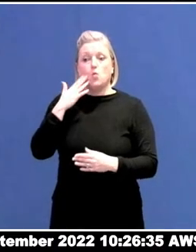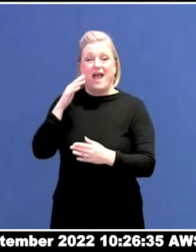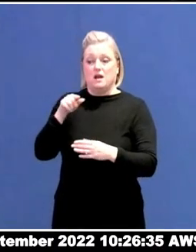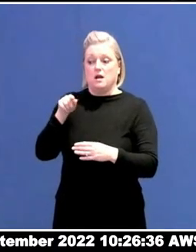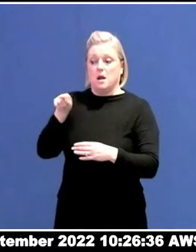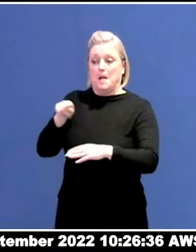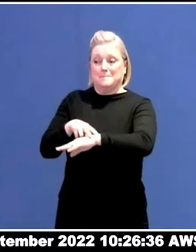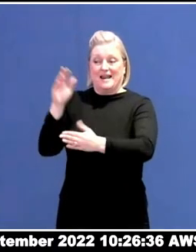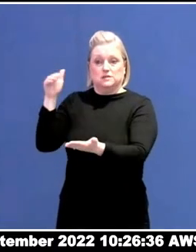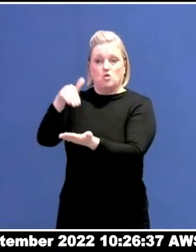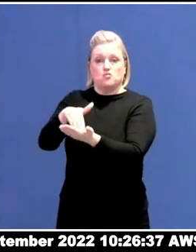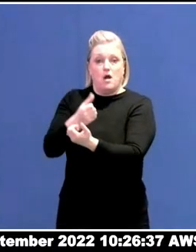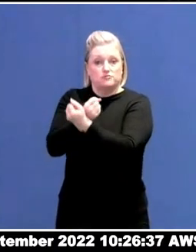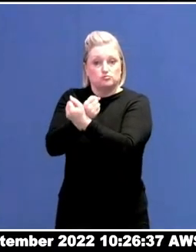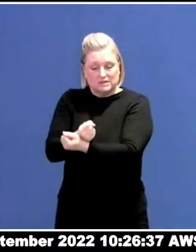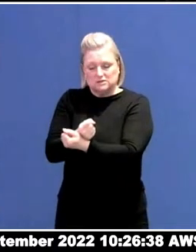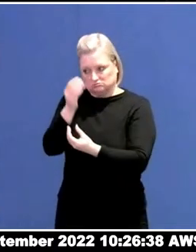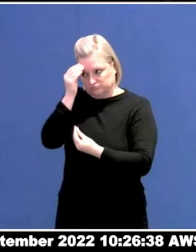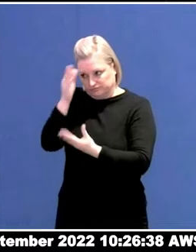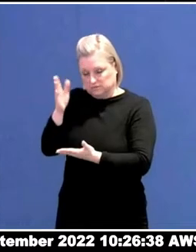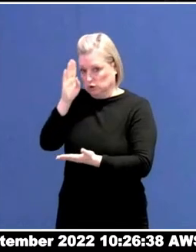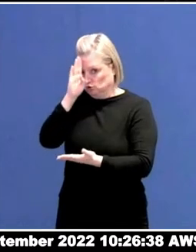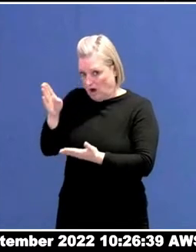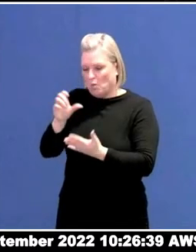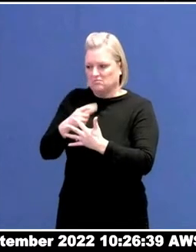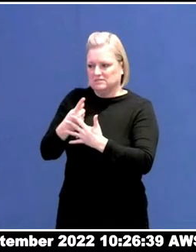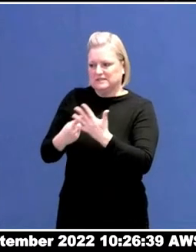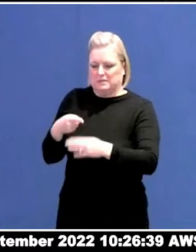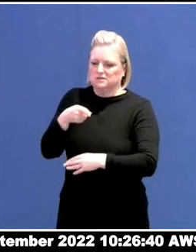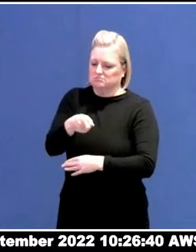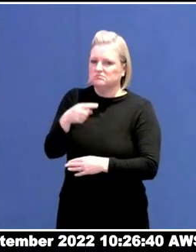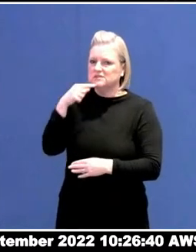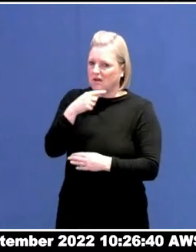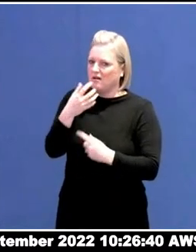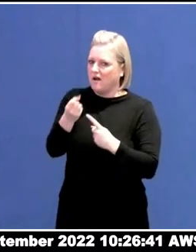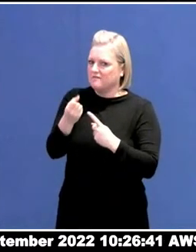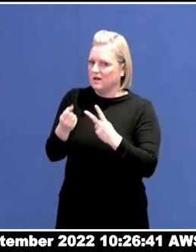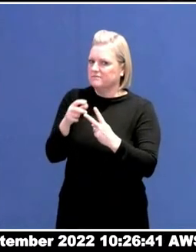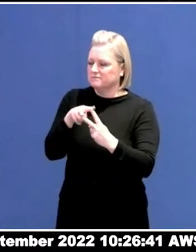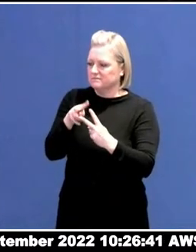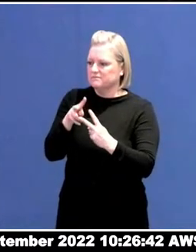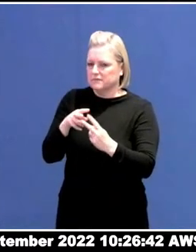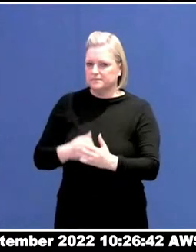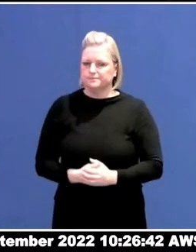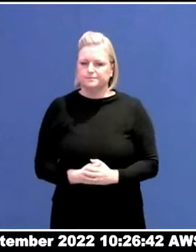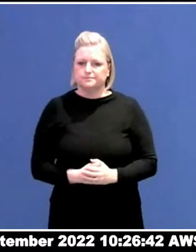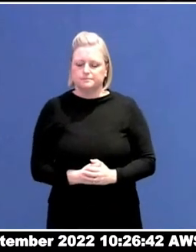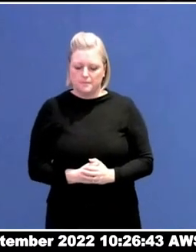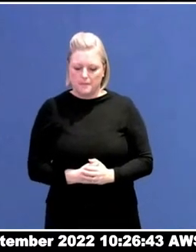Aaron was